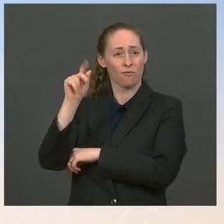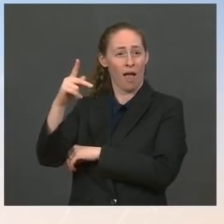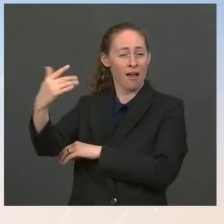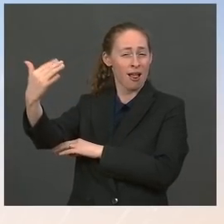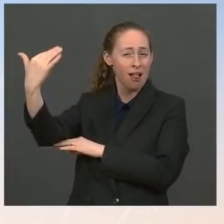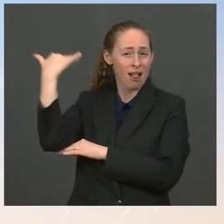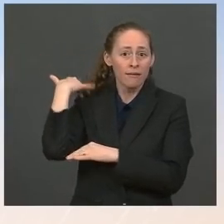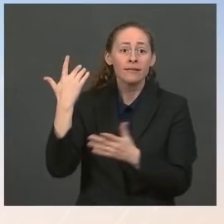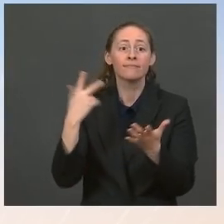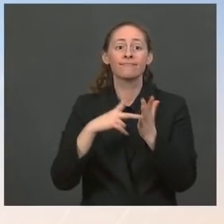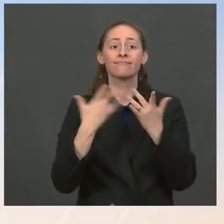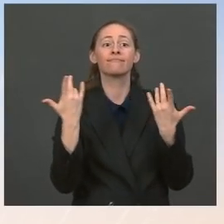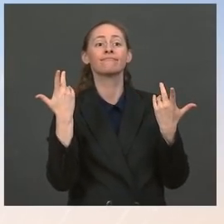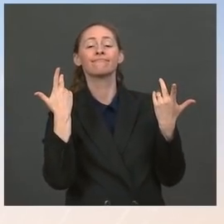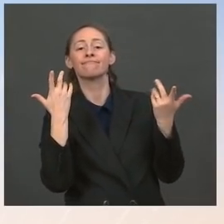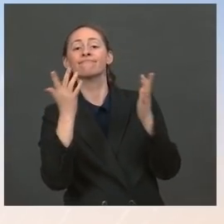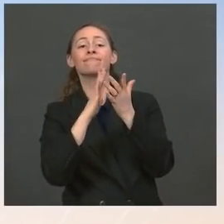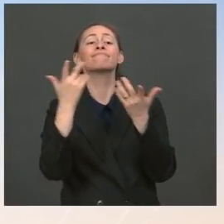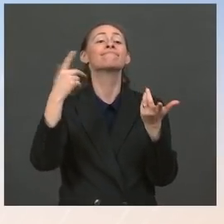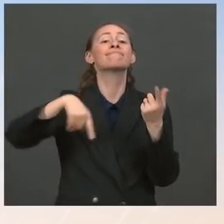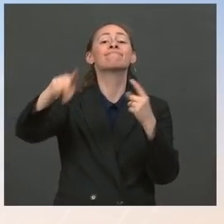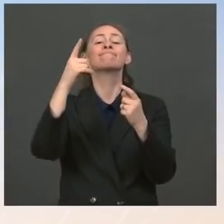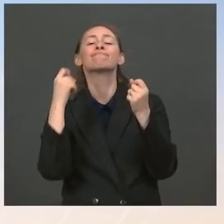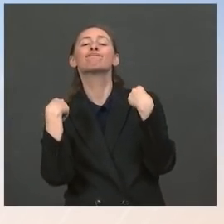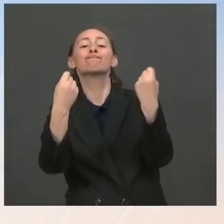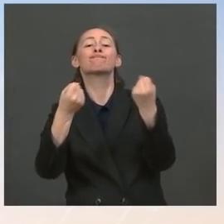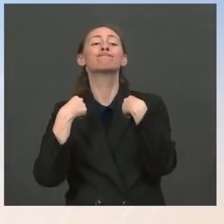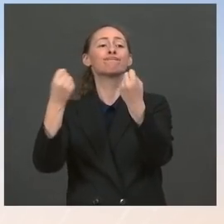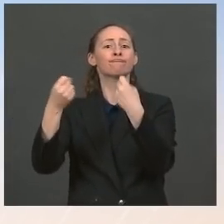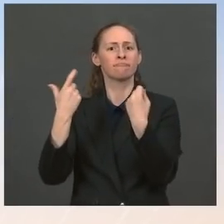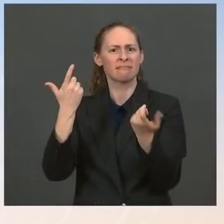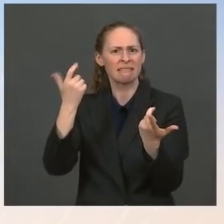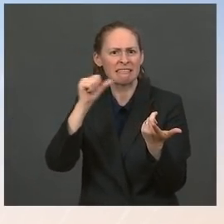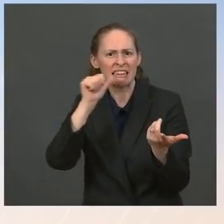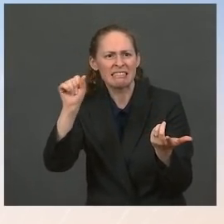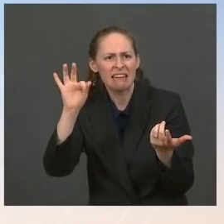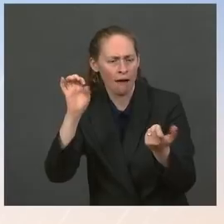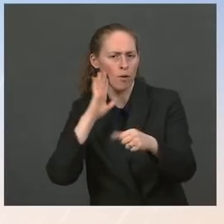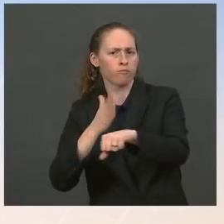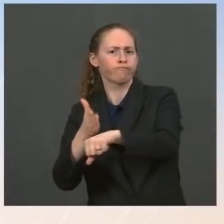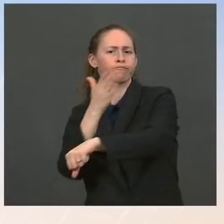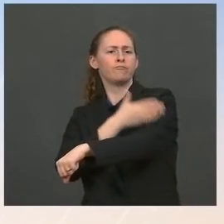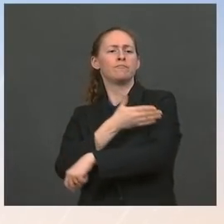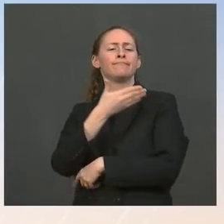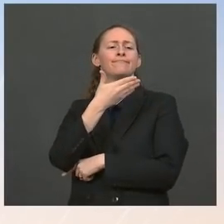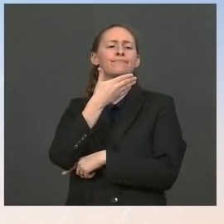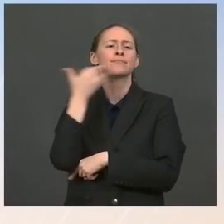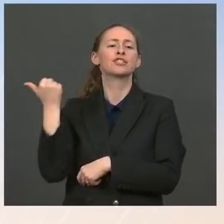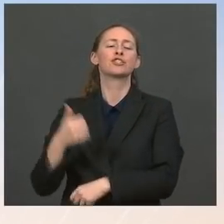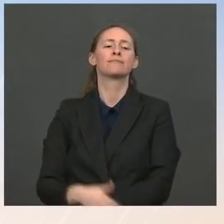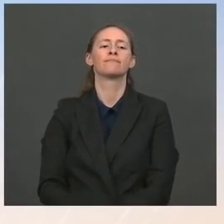And it's going to strengthen our supply chain by improving our ports, our airports, and our freight rail. It's going to dramatically increases